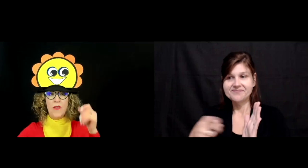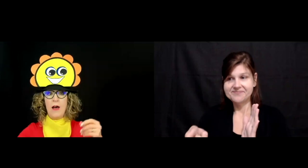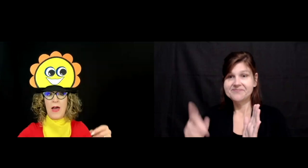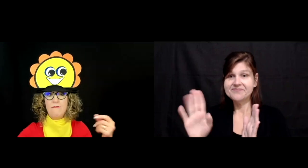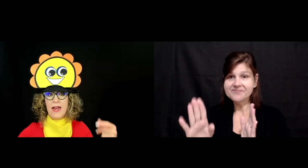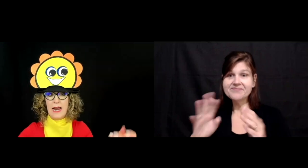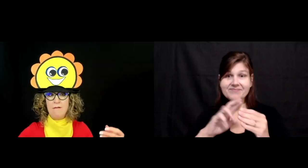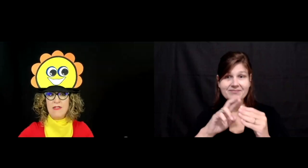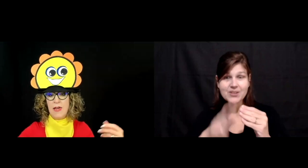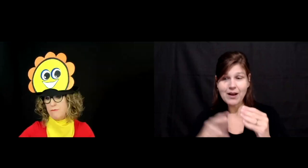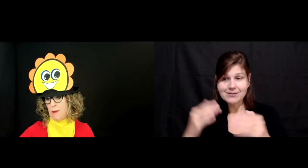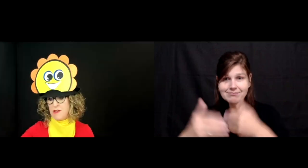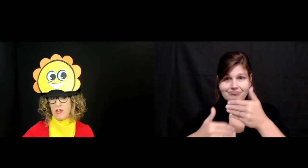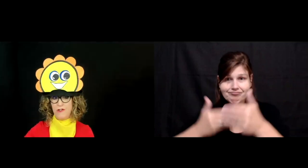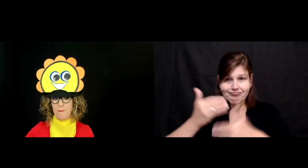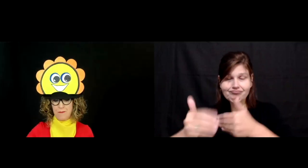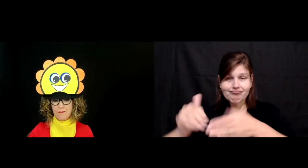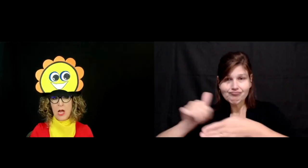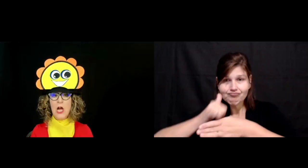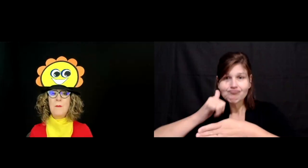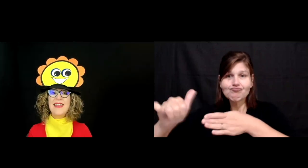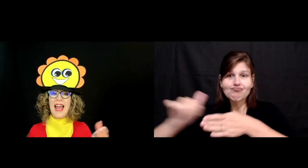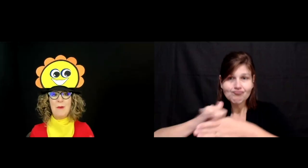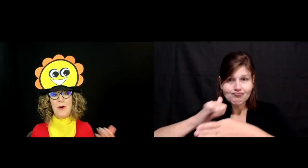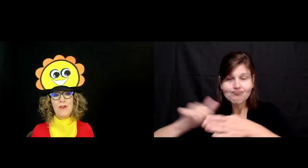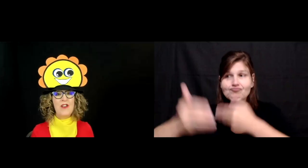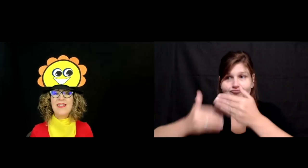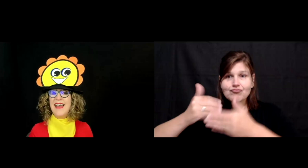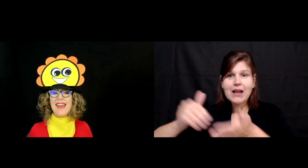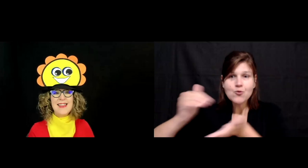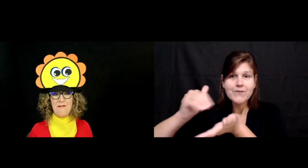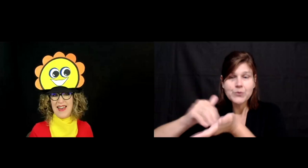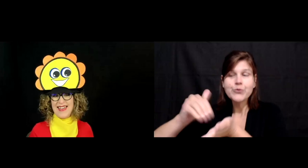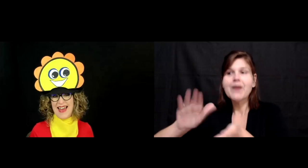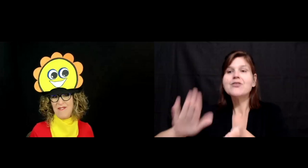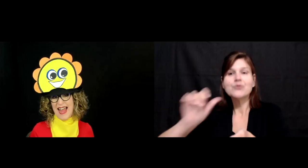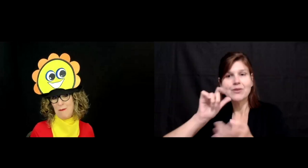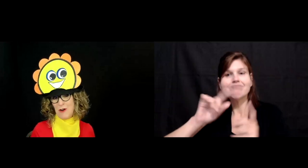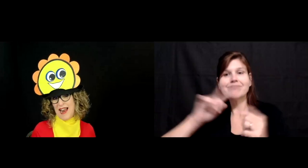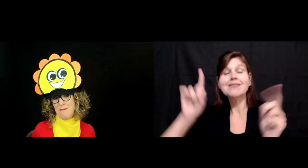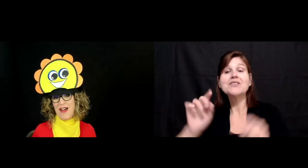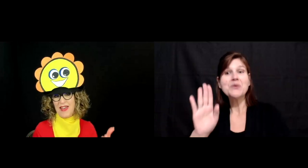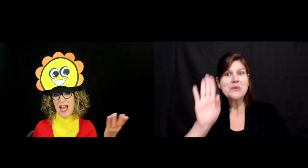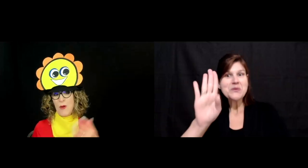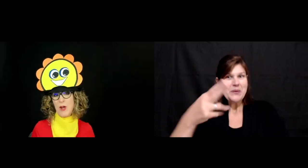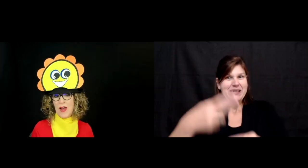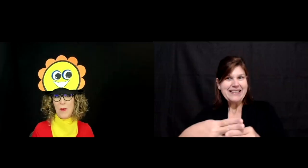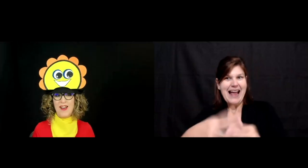without that regularity and repetition. But the name call just is lovely to have your name called out by the Gwynnie-Gwyn-Gwyn